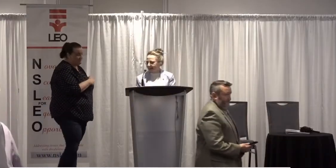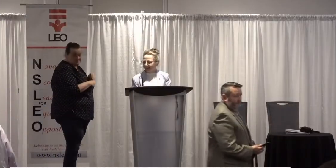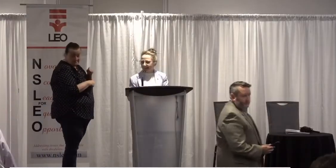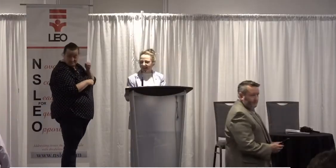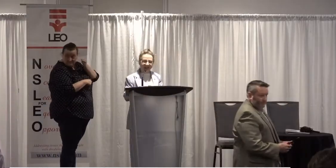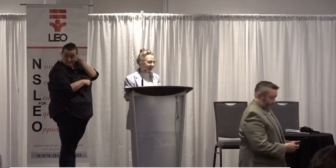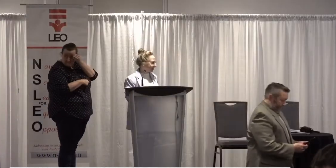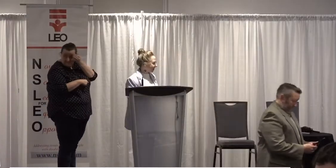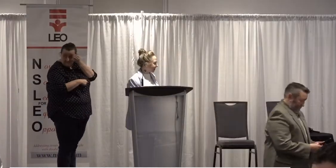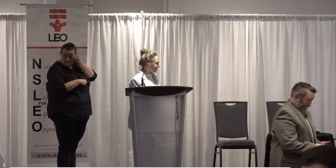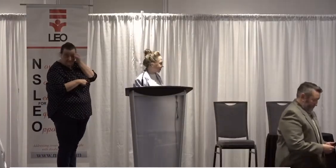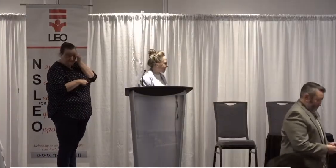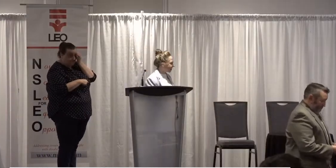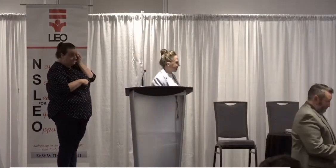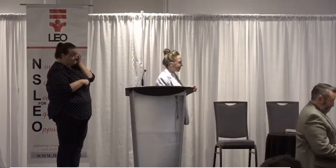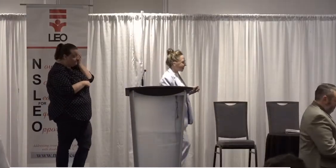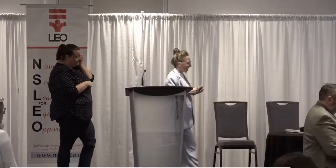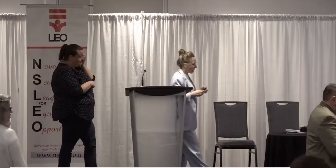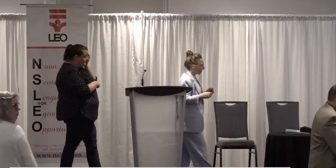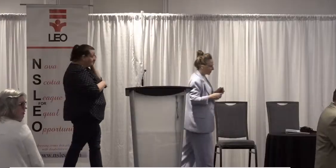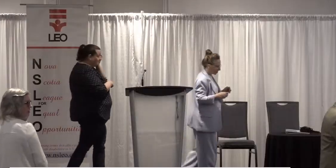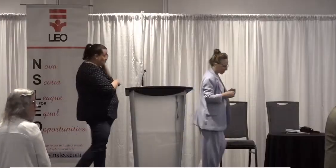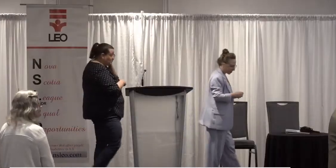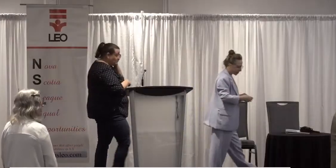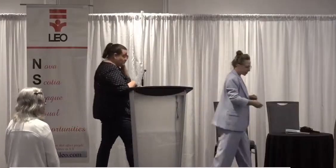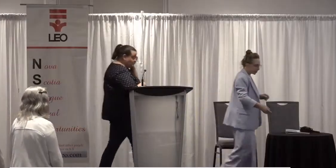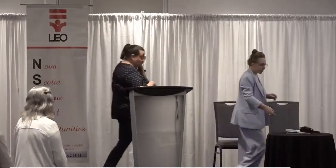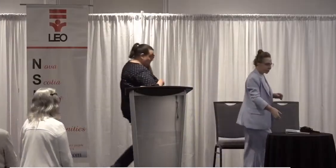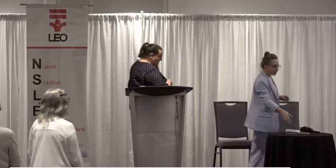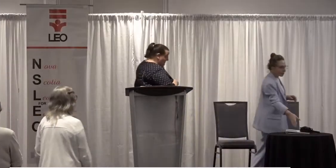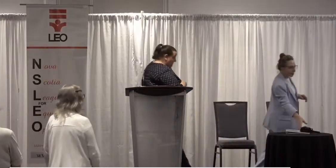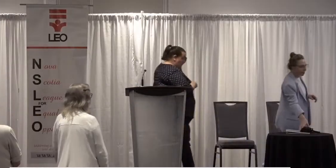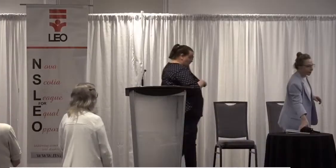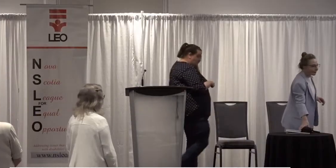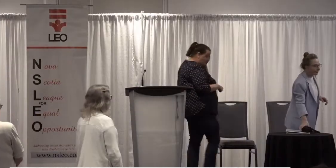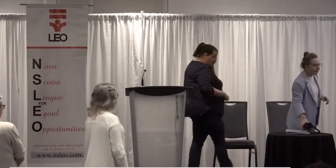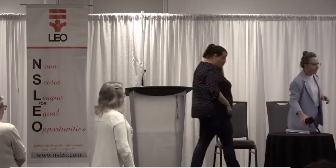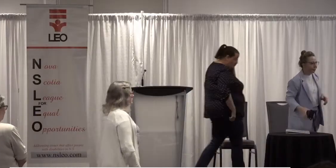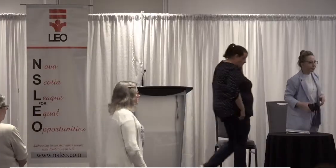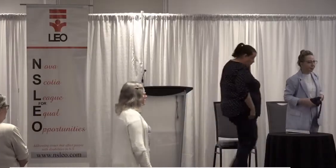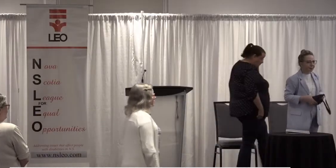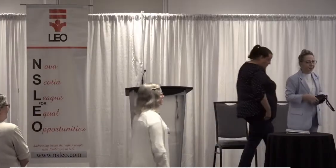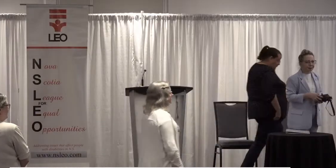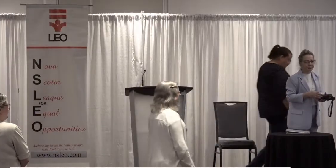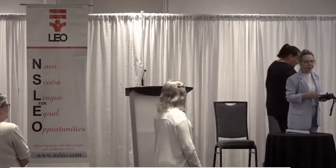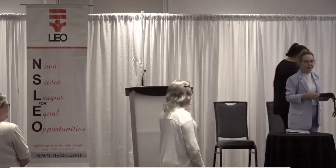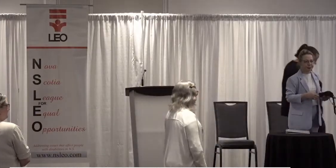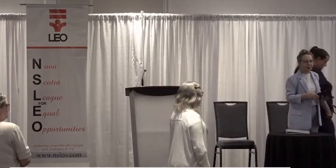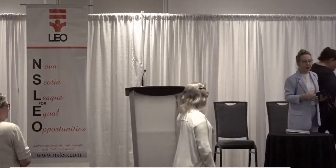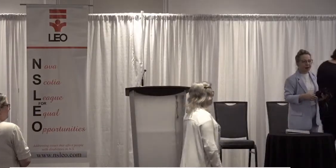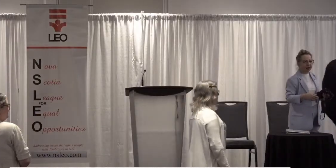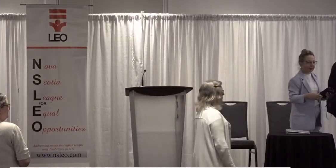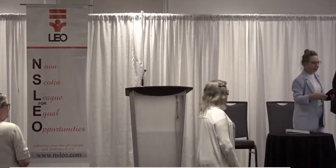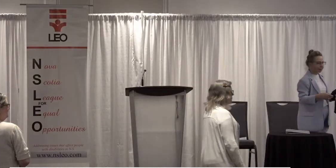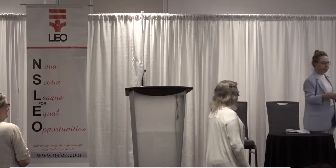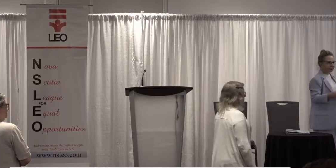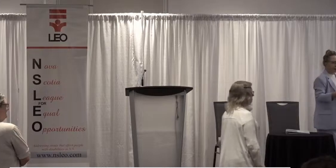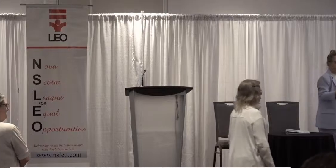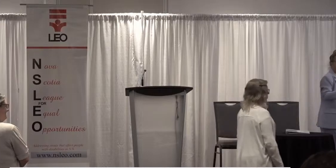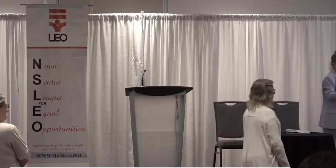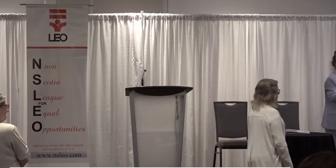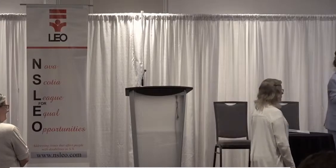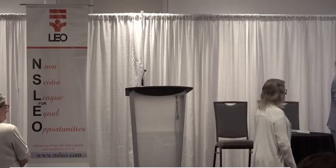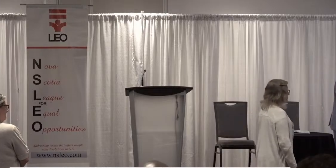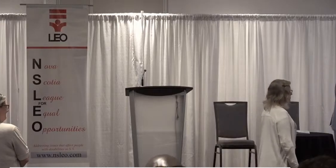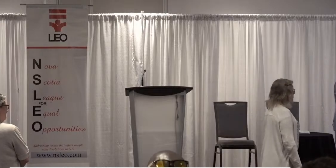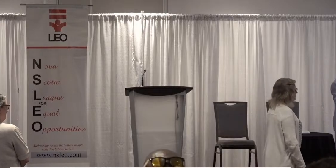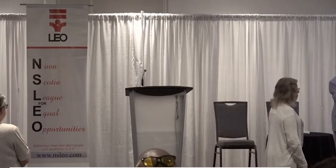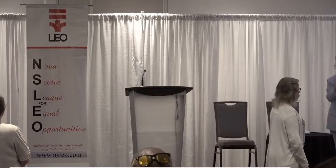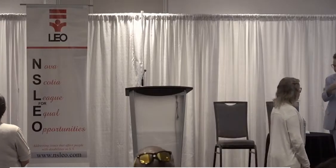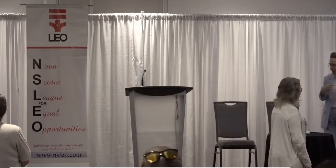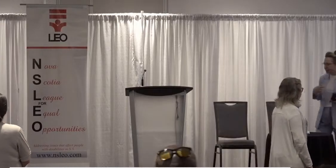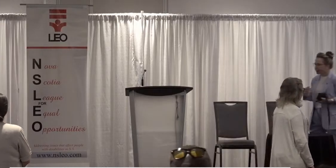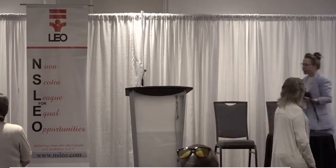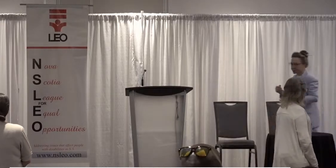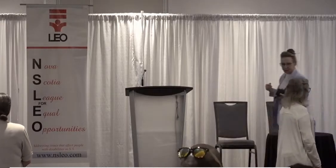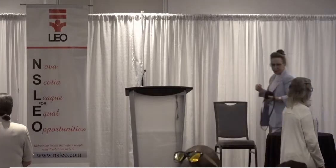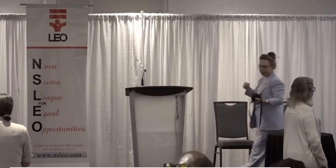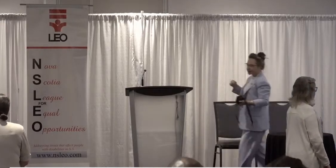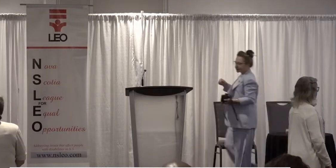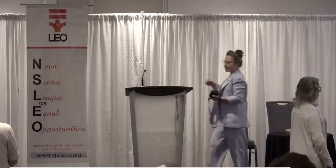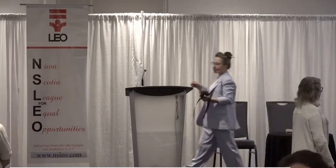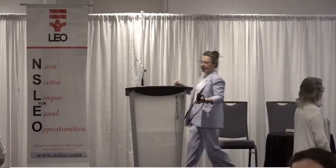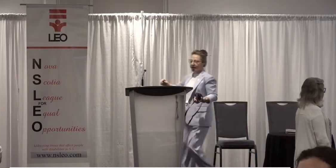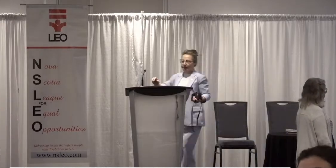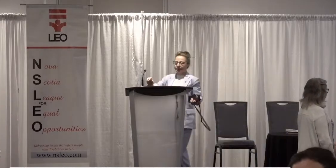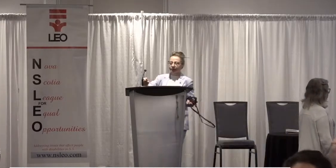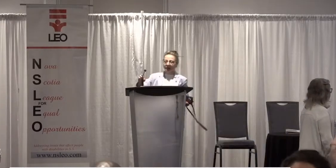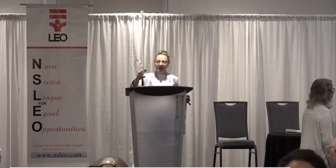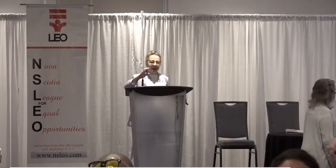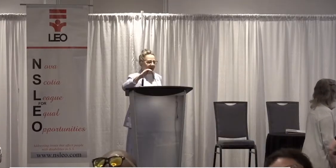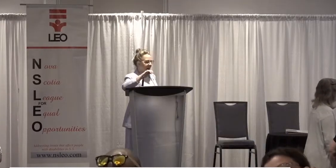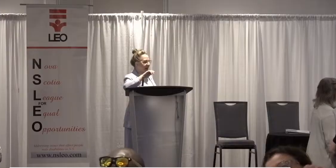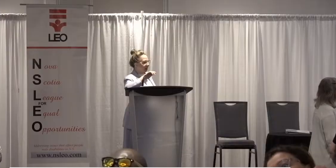UP, UP, UP, UP.